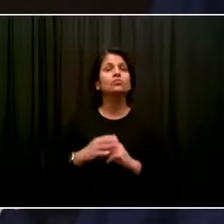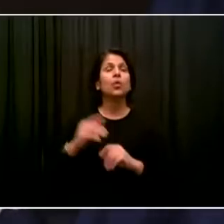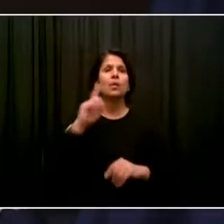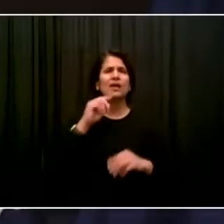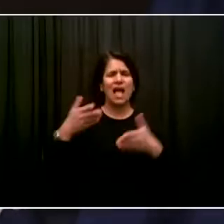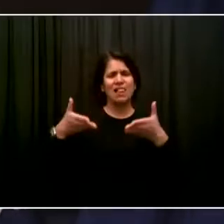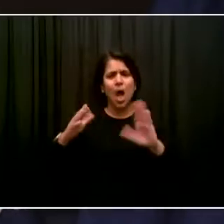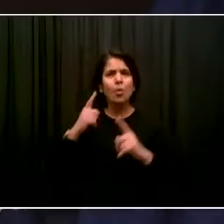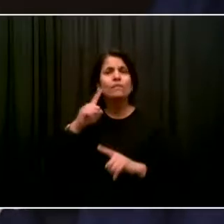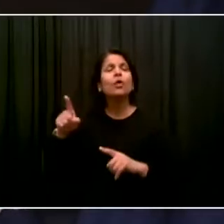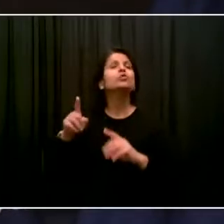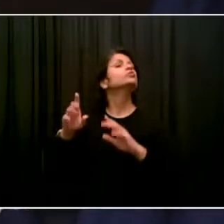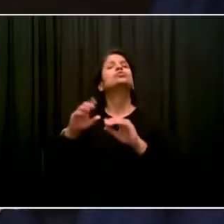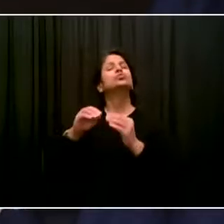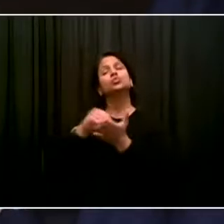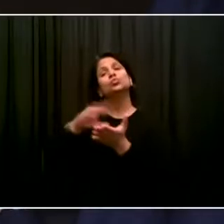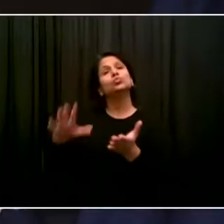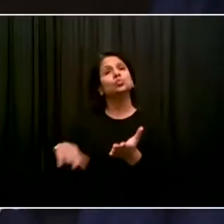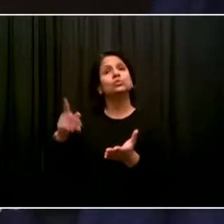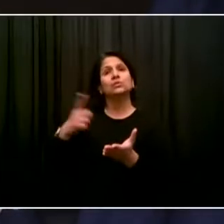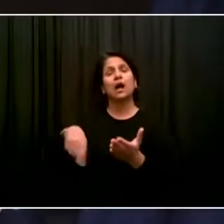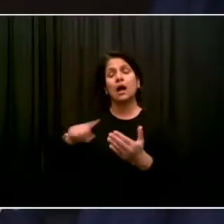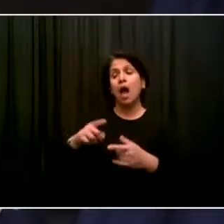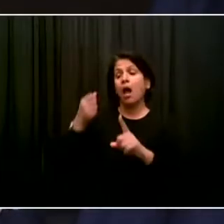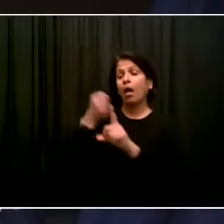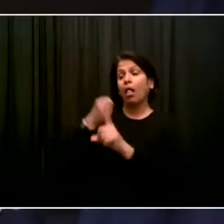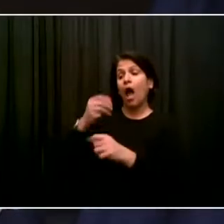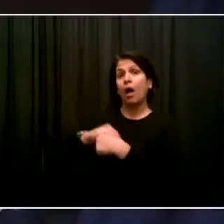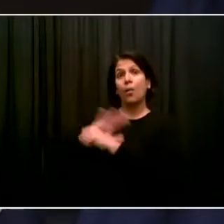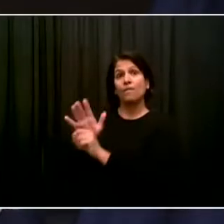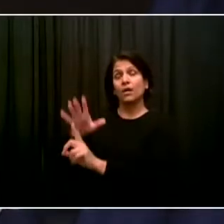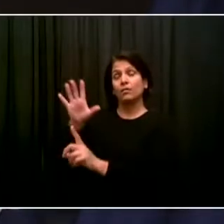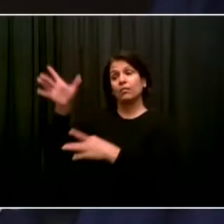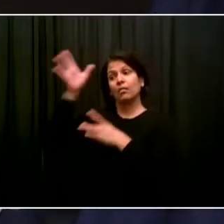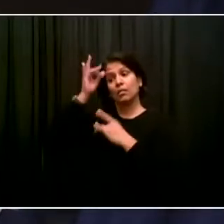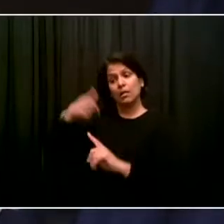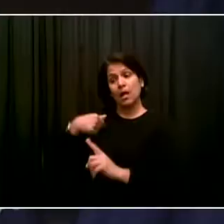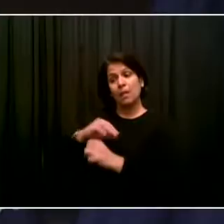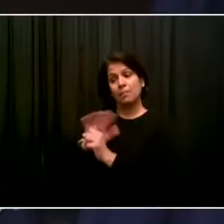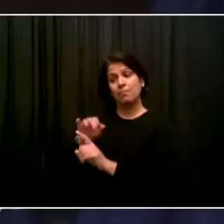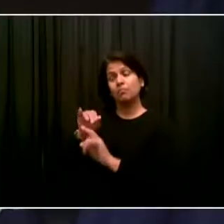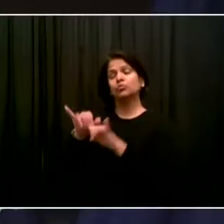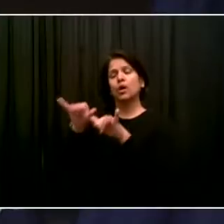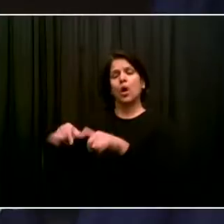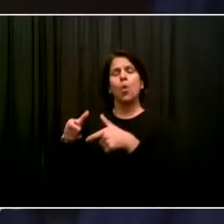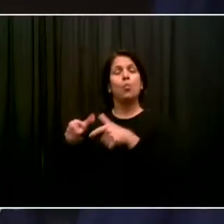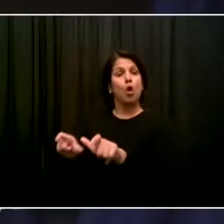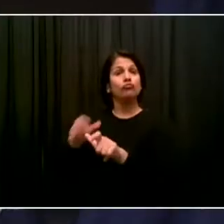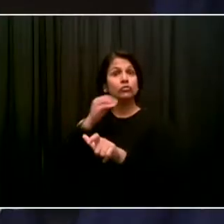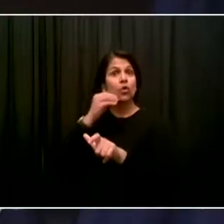TO BE HOME, OR THOSE KEPT AT HOME BY PARENTS. THERE IS A POLICY WHH IC